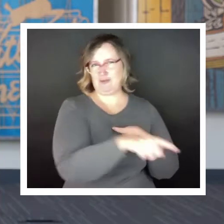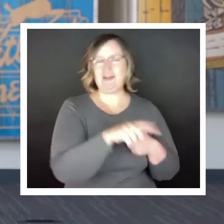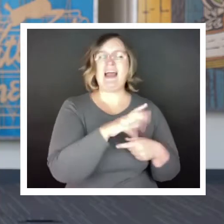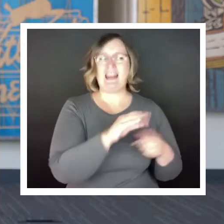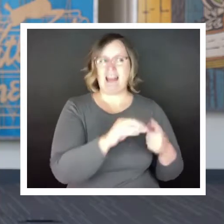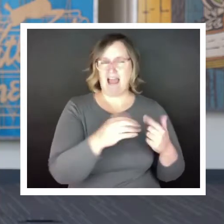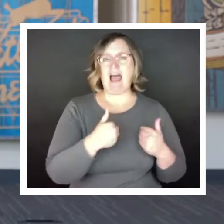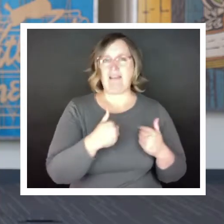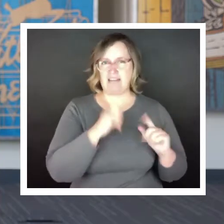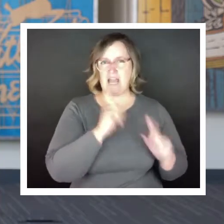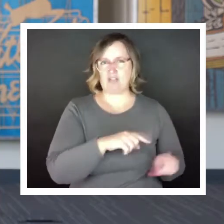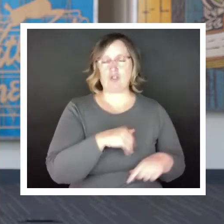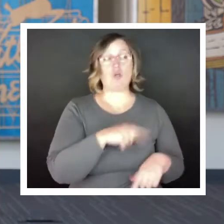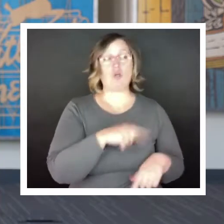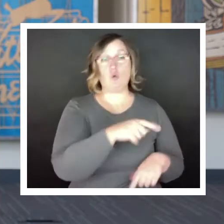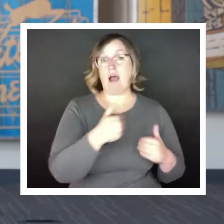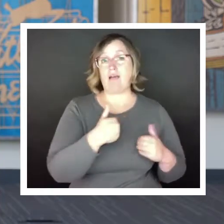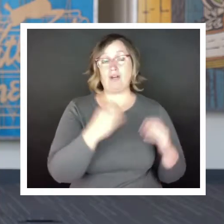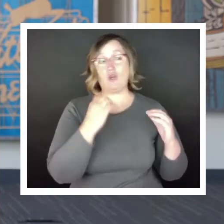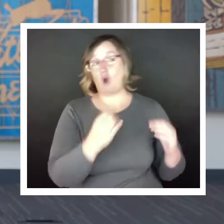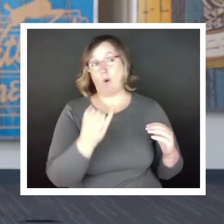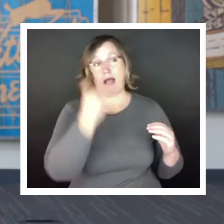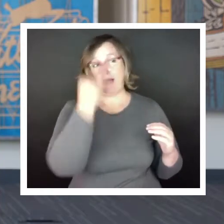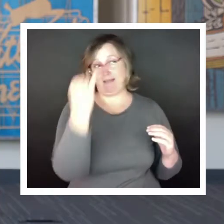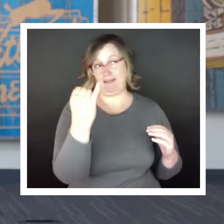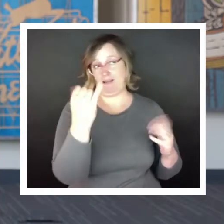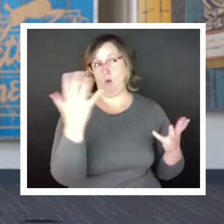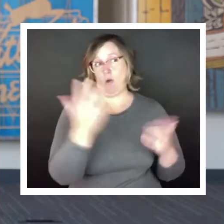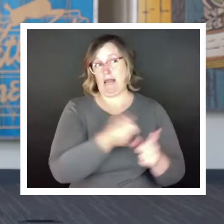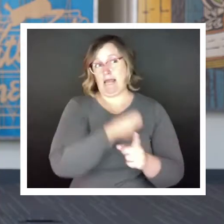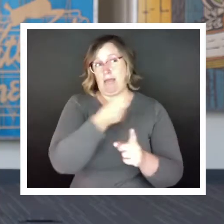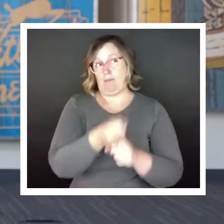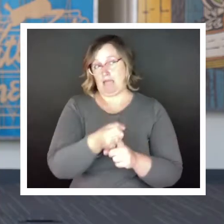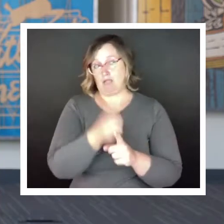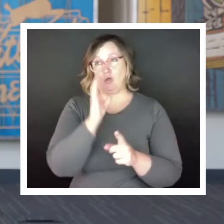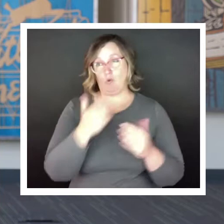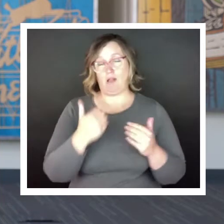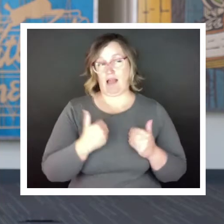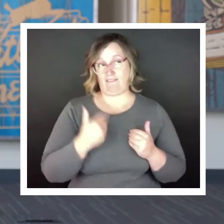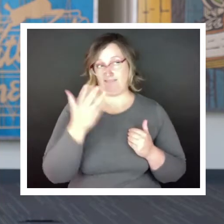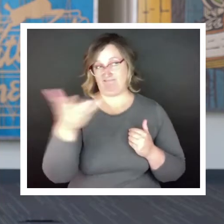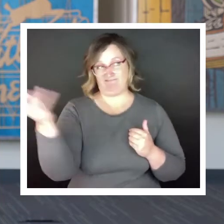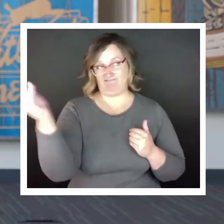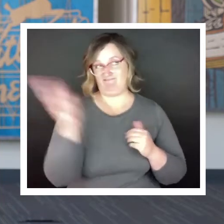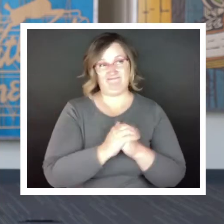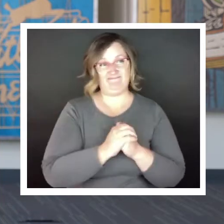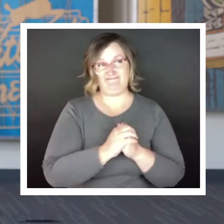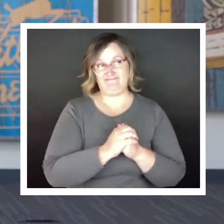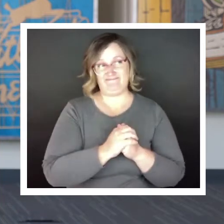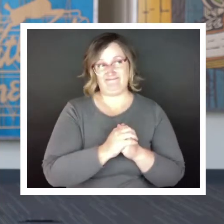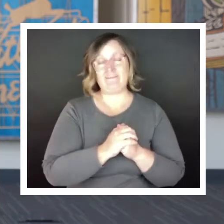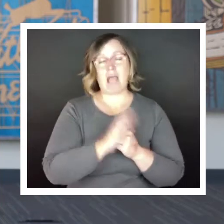You have no idea of the impact you are going to have. I wanna tell you a little story.